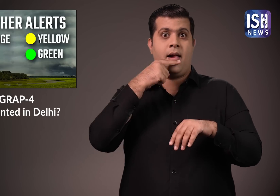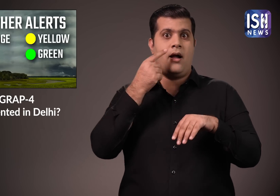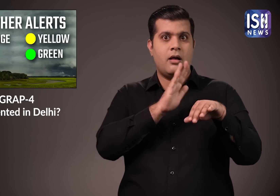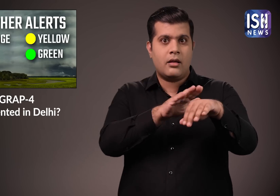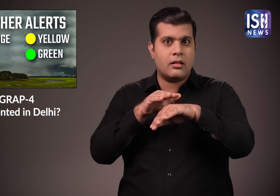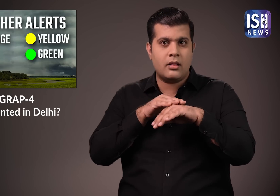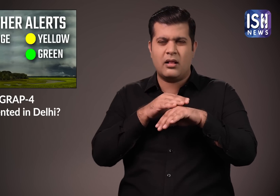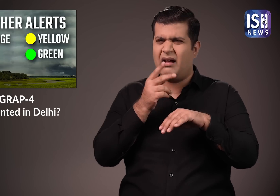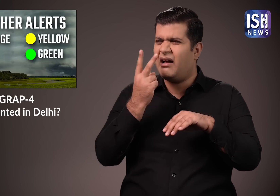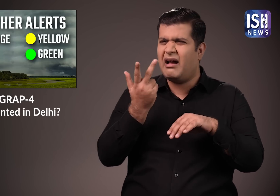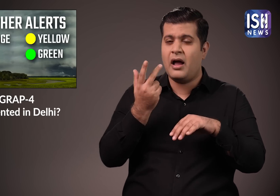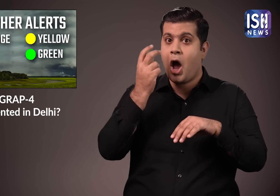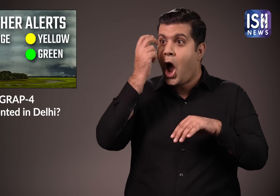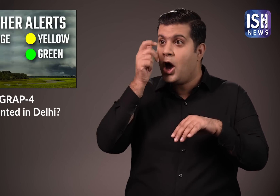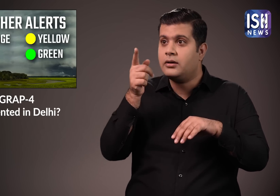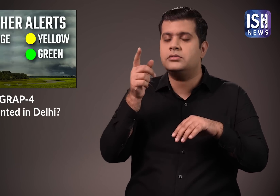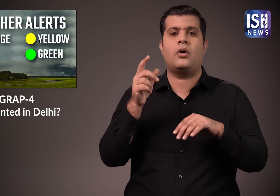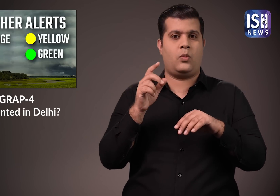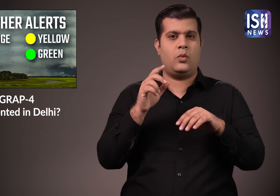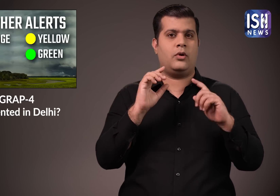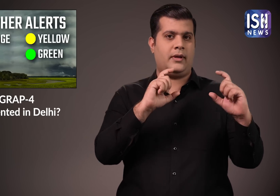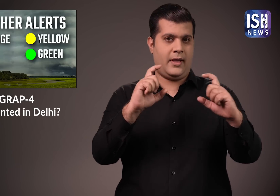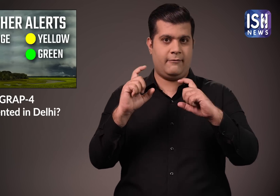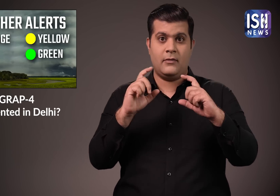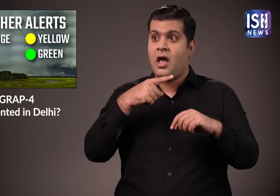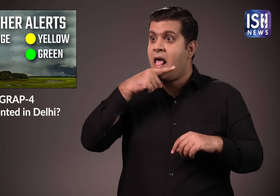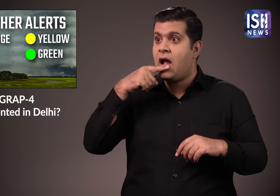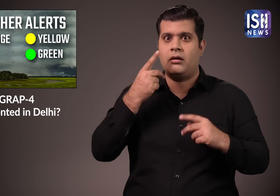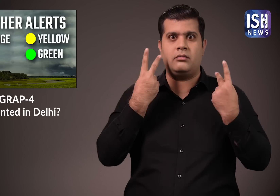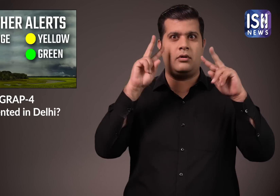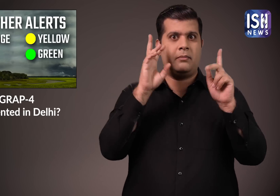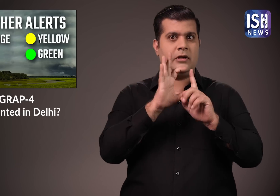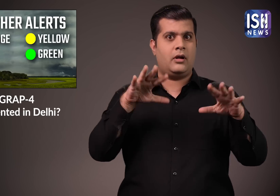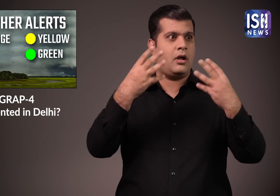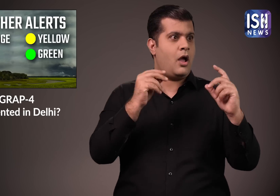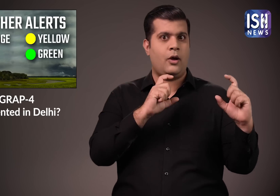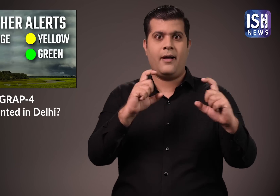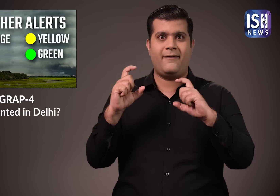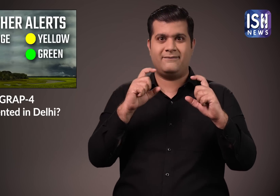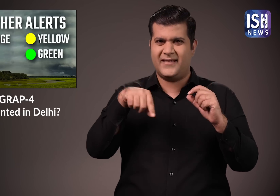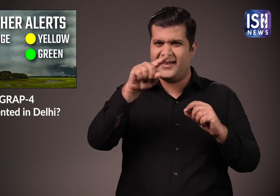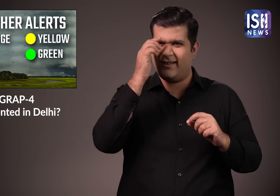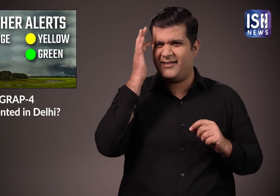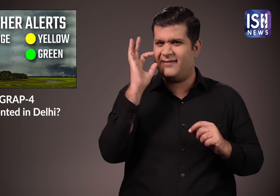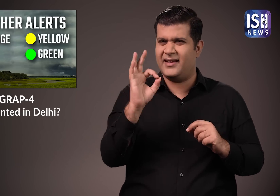There are red alerts which means it is severe, orange alerts which means we have to be cautious.